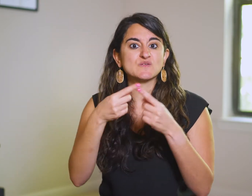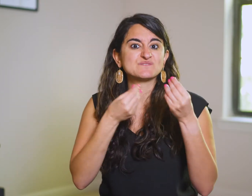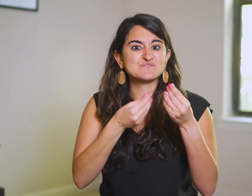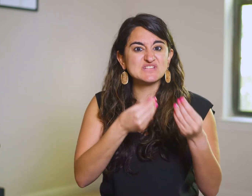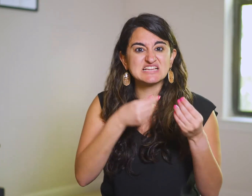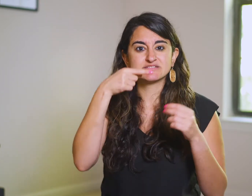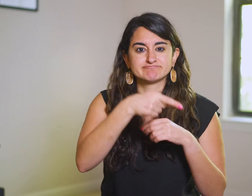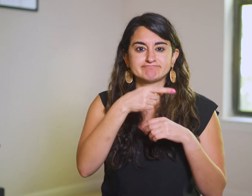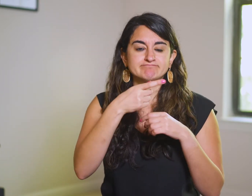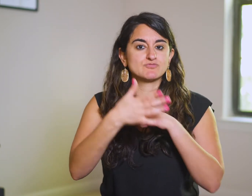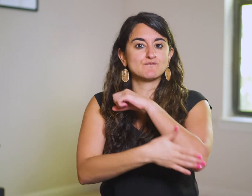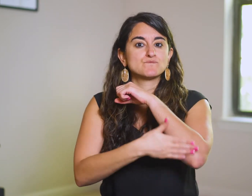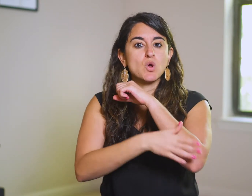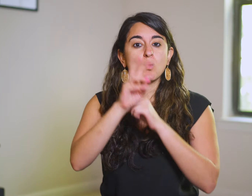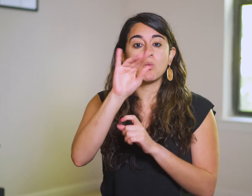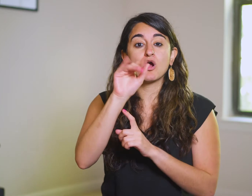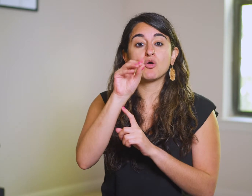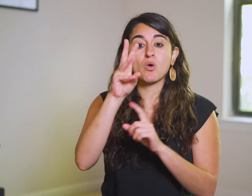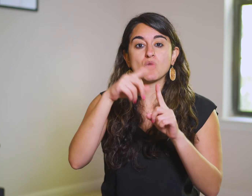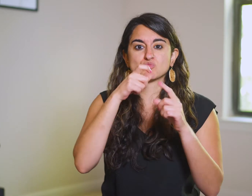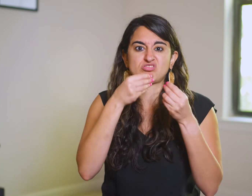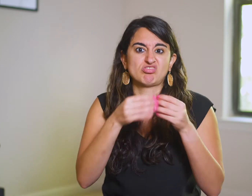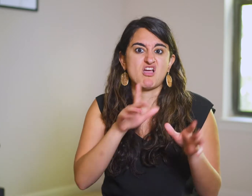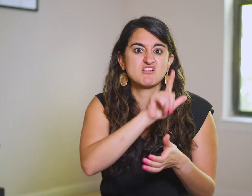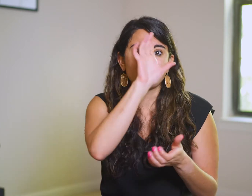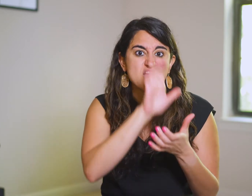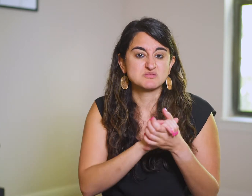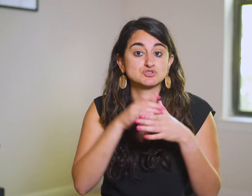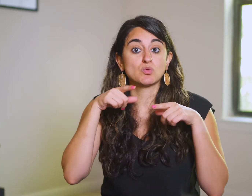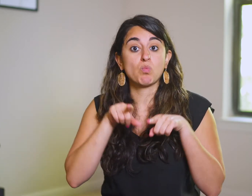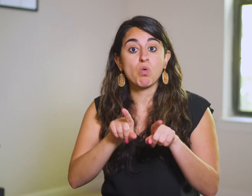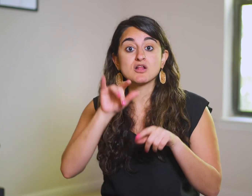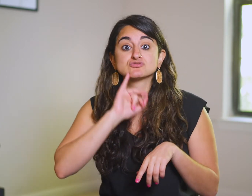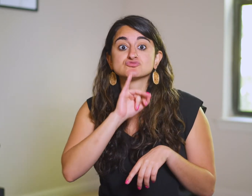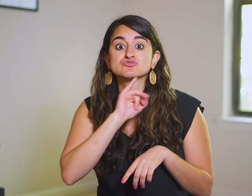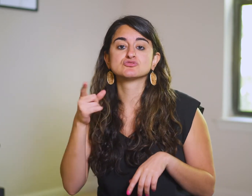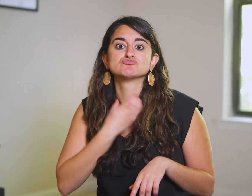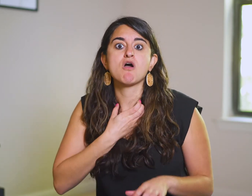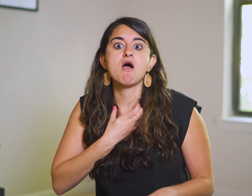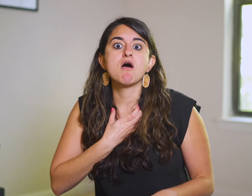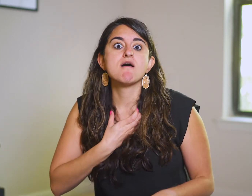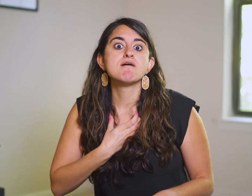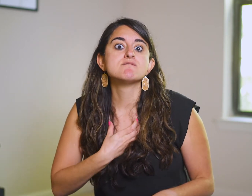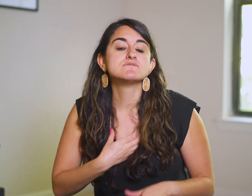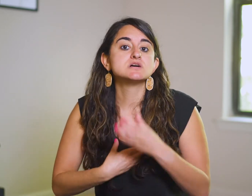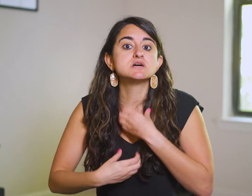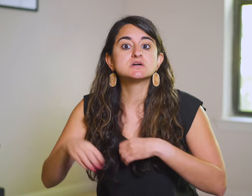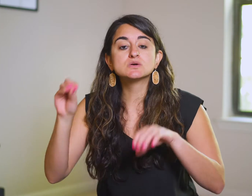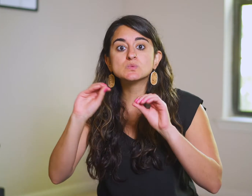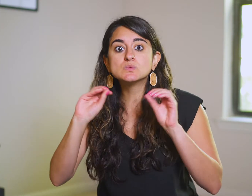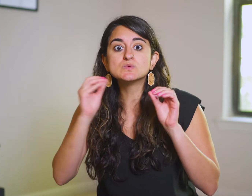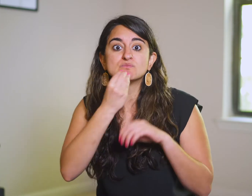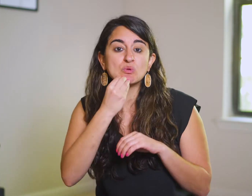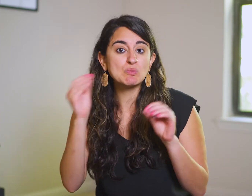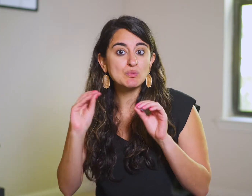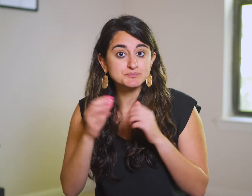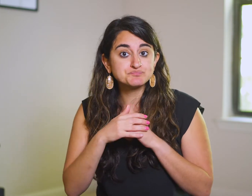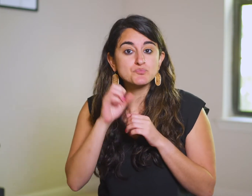to feed a foreign widow while the Israelites were starving in a famine.